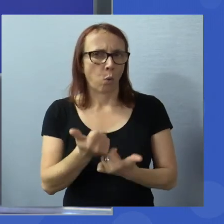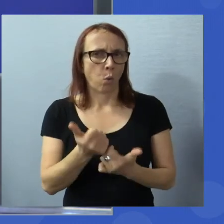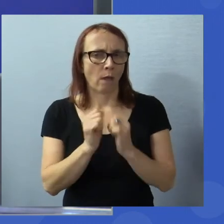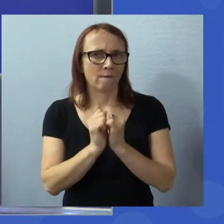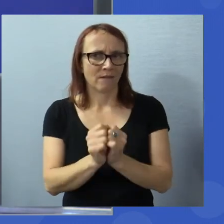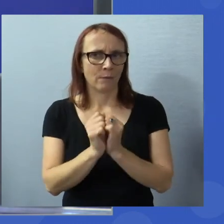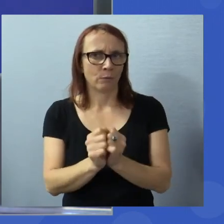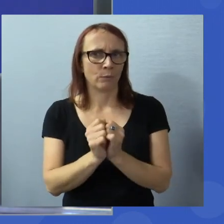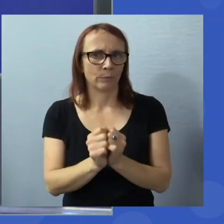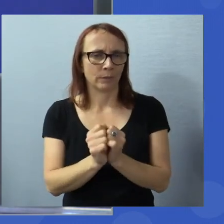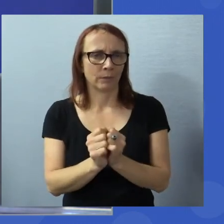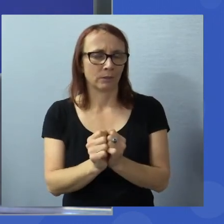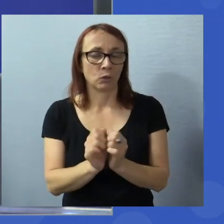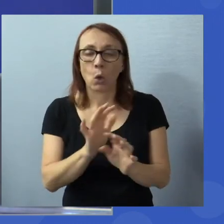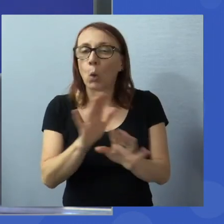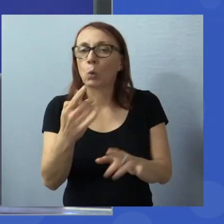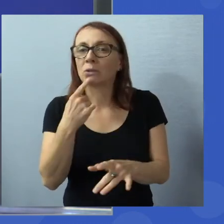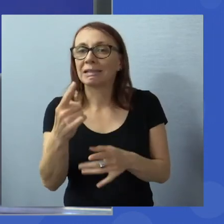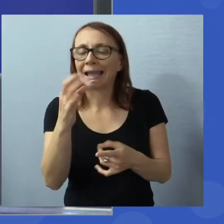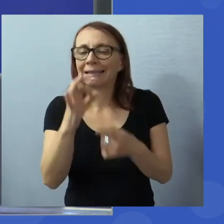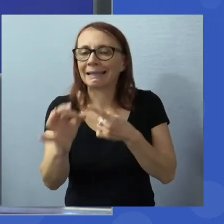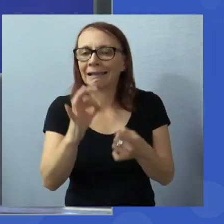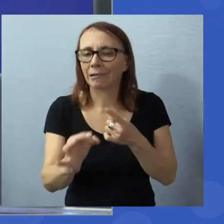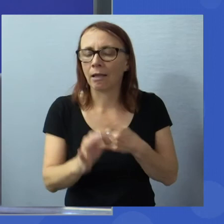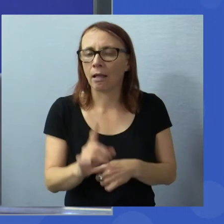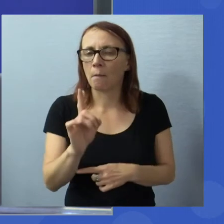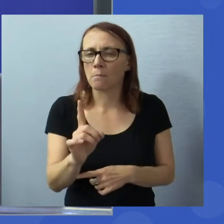giving the detail of it I think that's something I'm interested in keeping